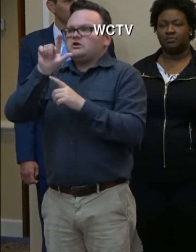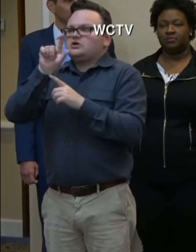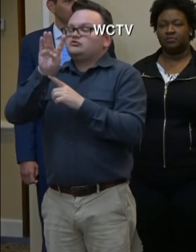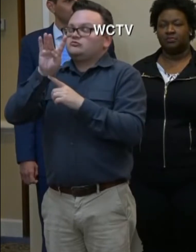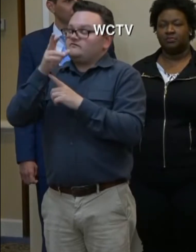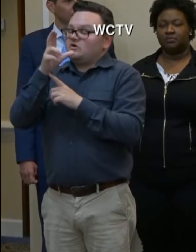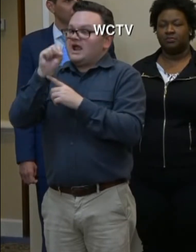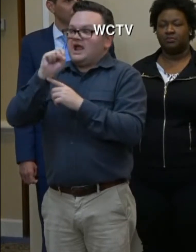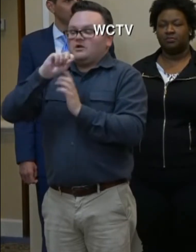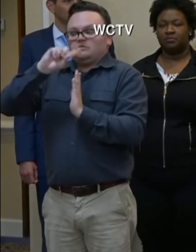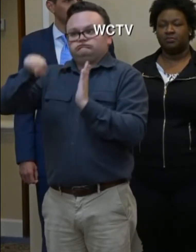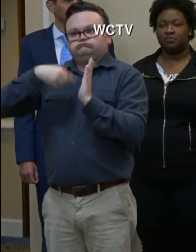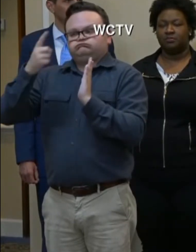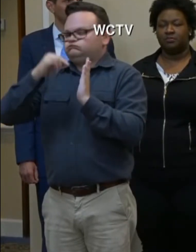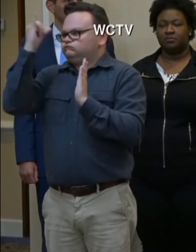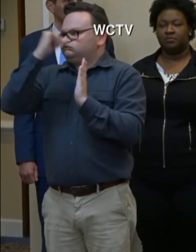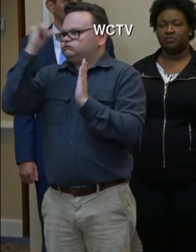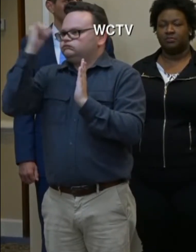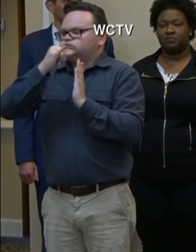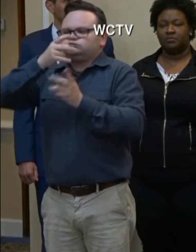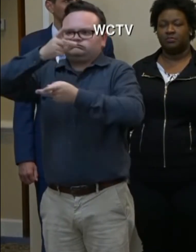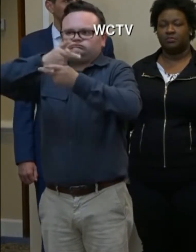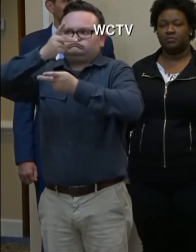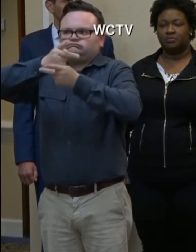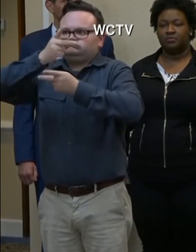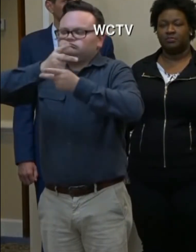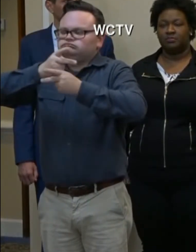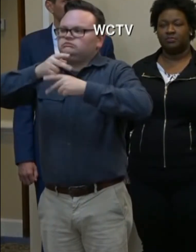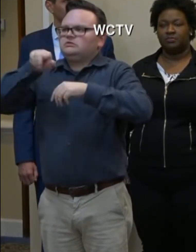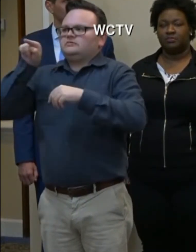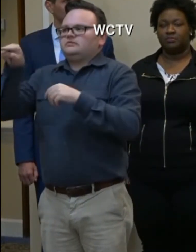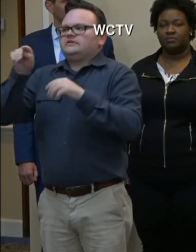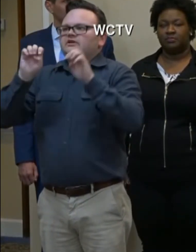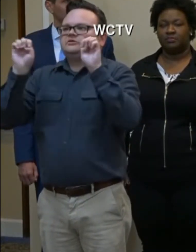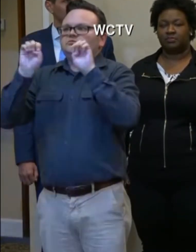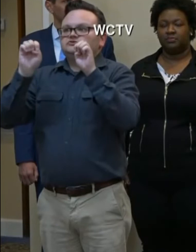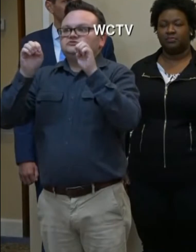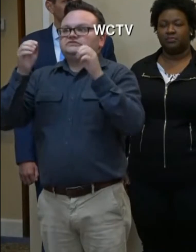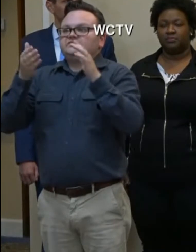thank all the state agency heads that are here today and that are working on